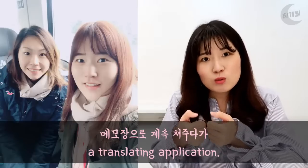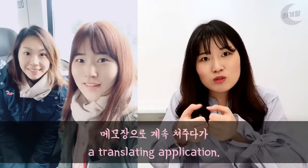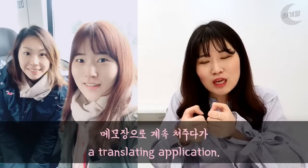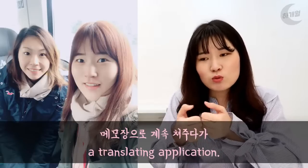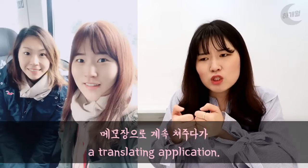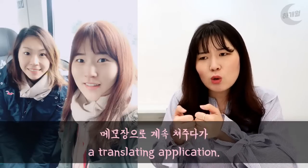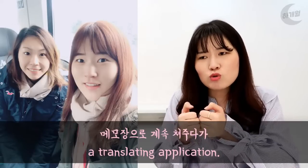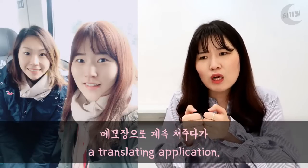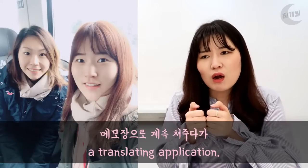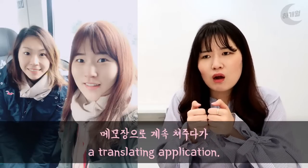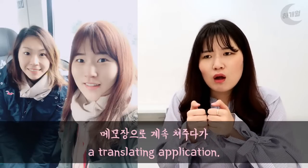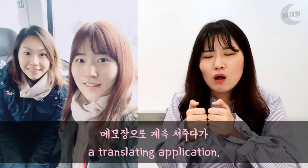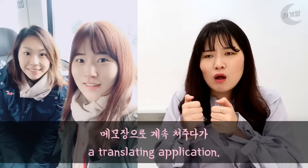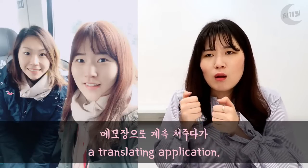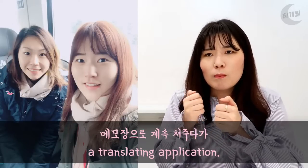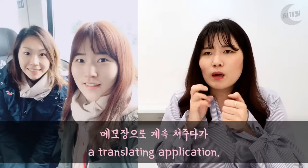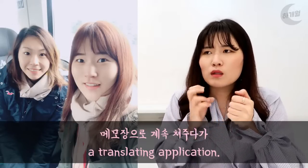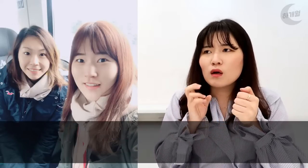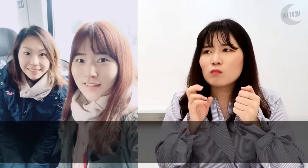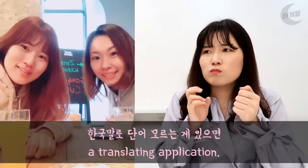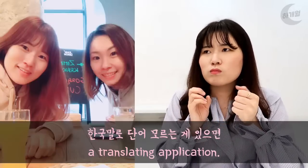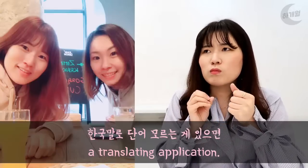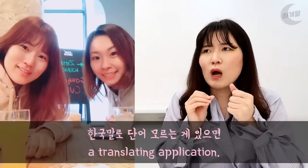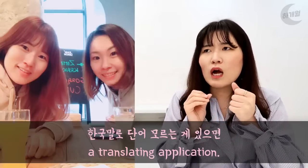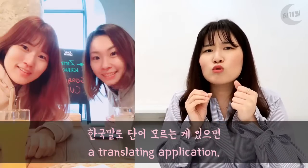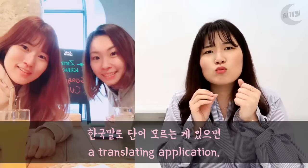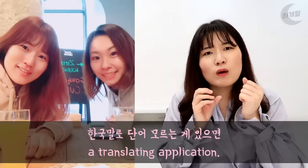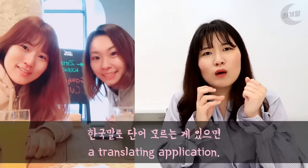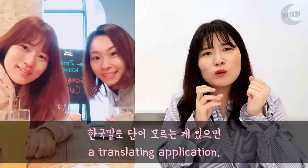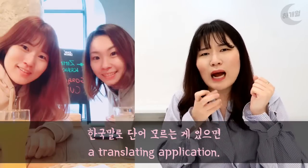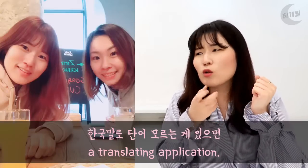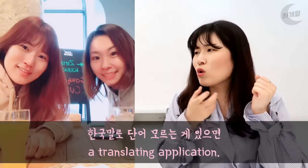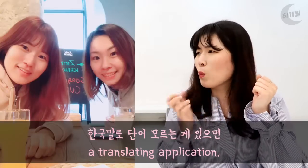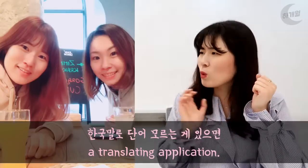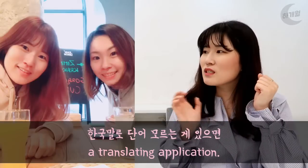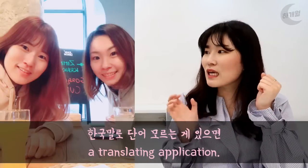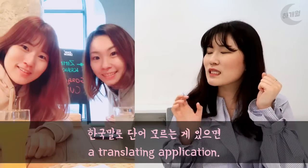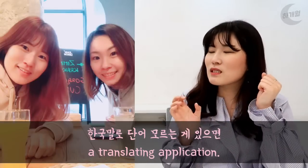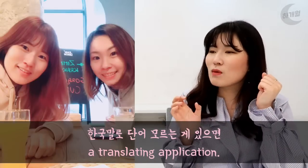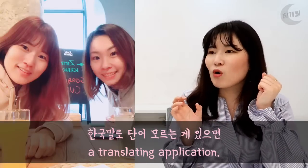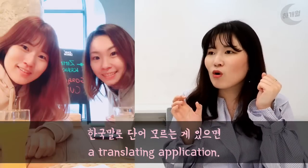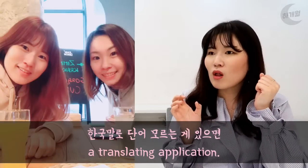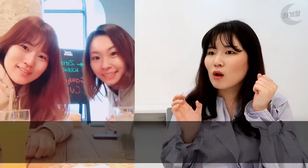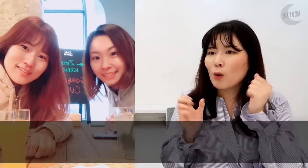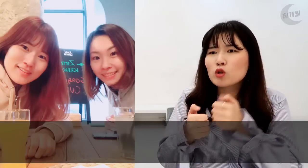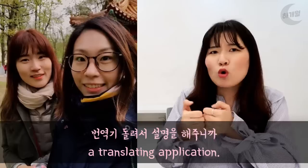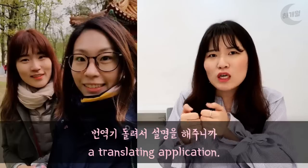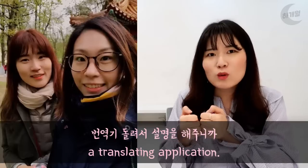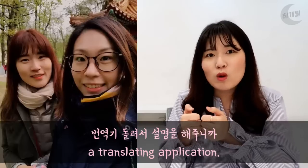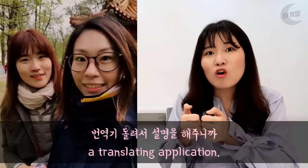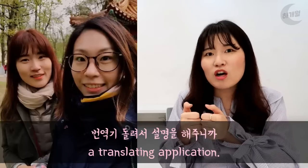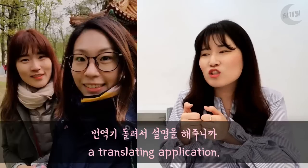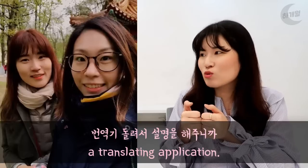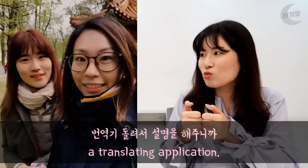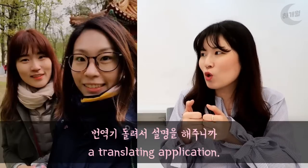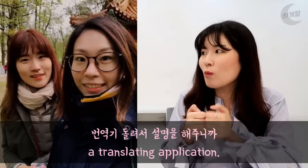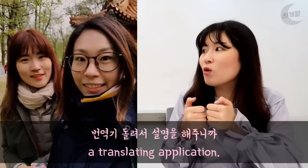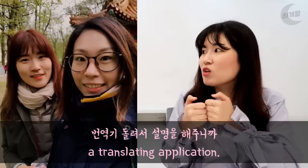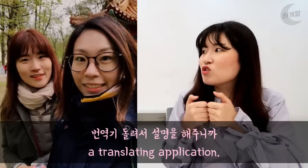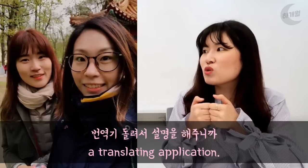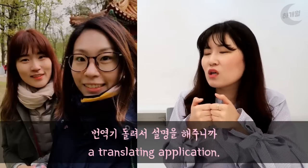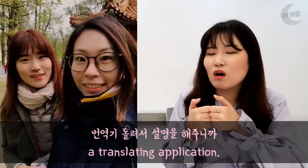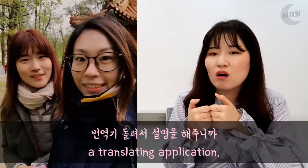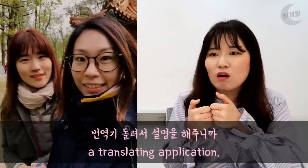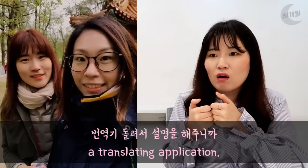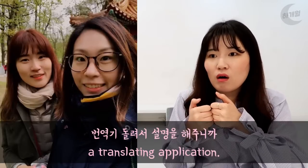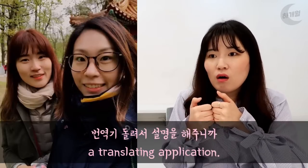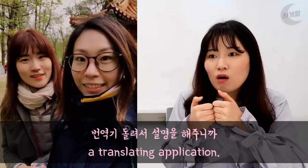a translating application.